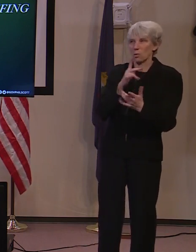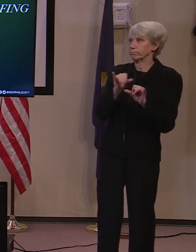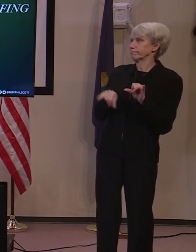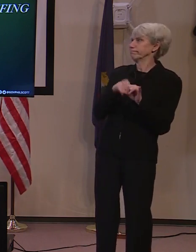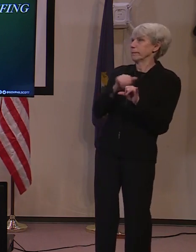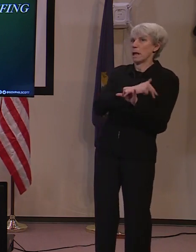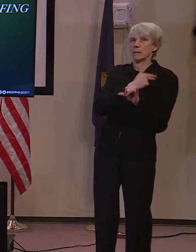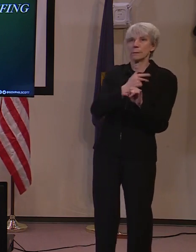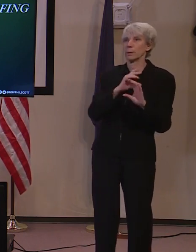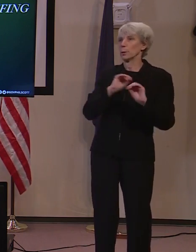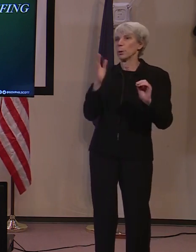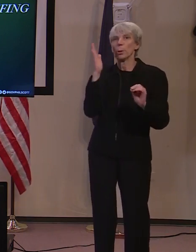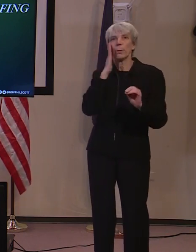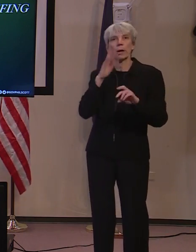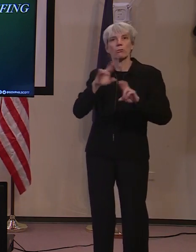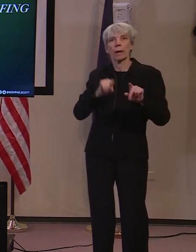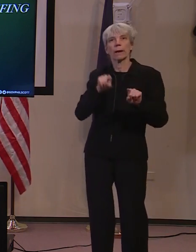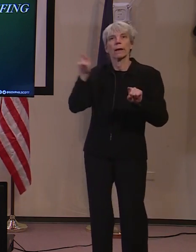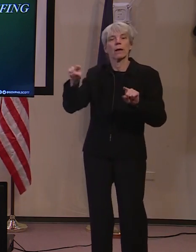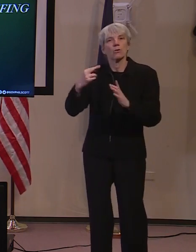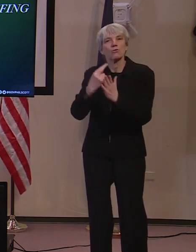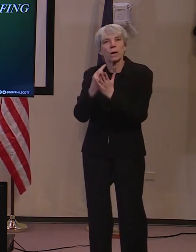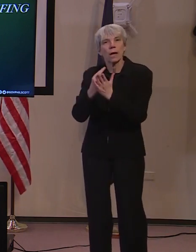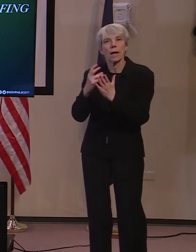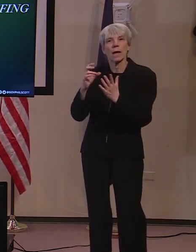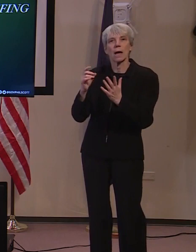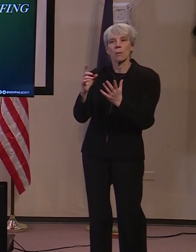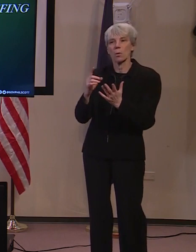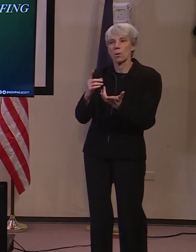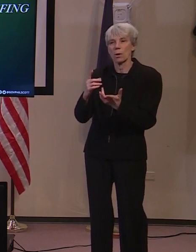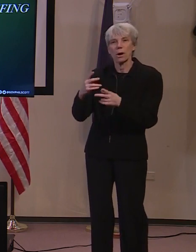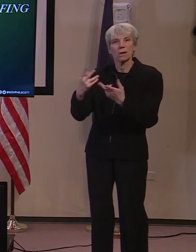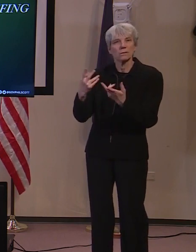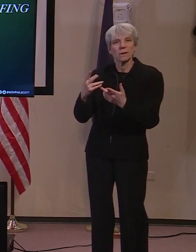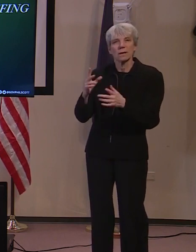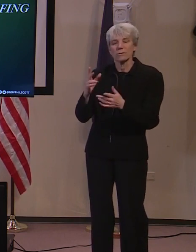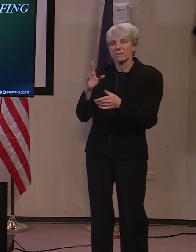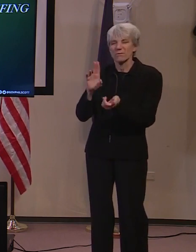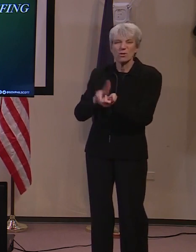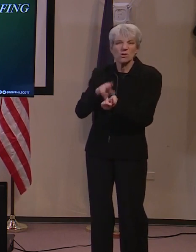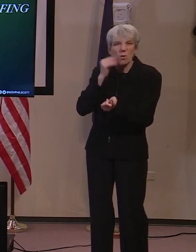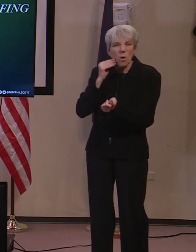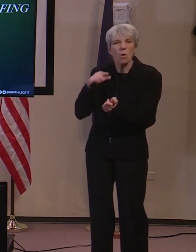a hospital surge, we opened up 80 sub acute beds recently. We've made an